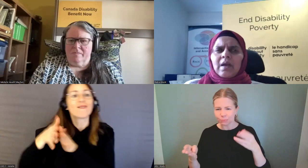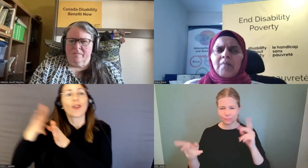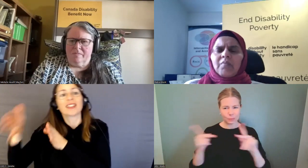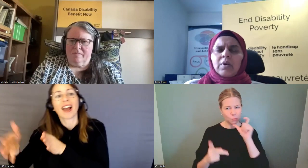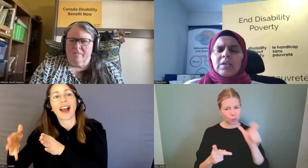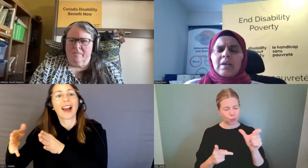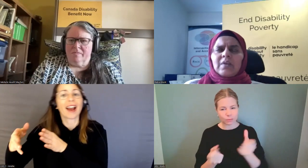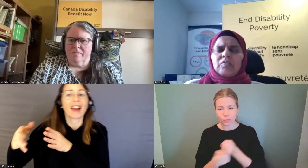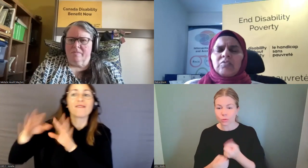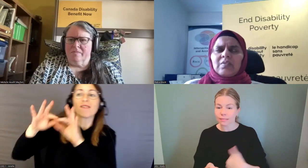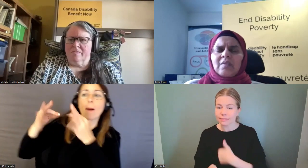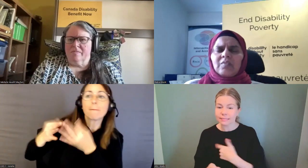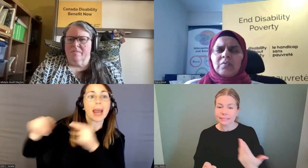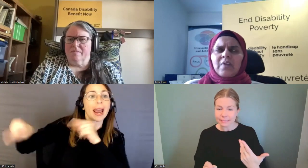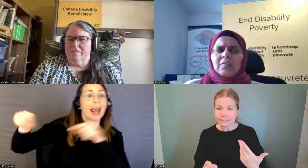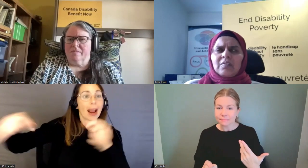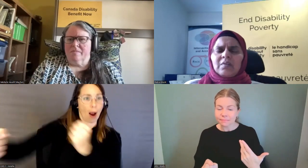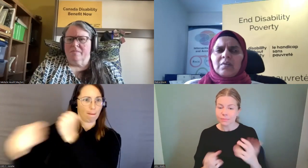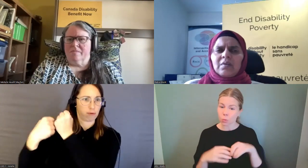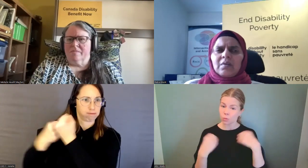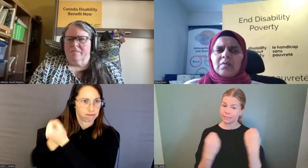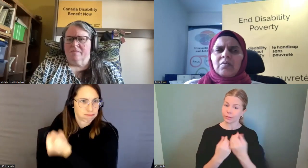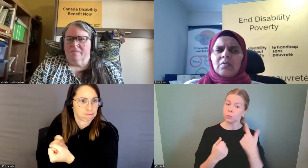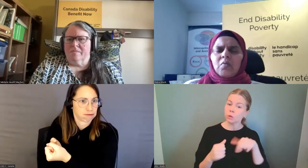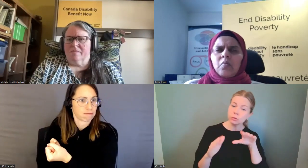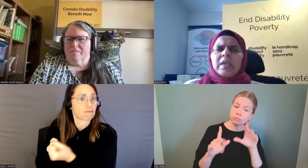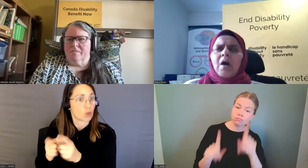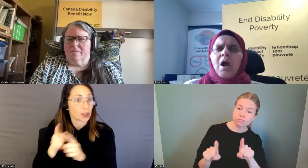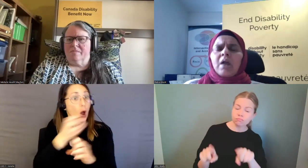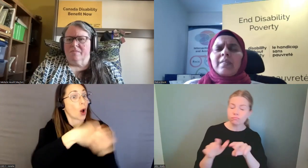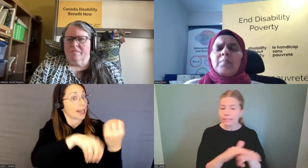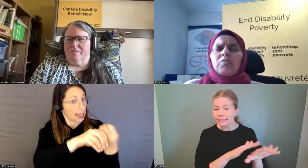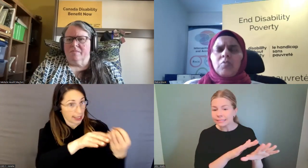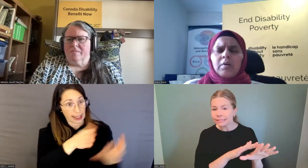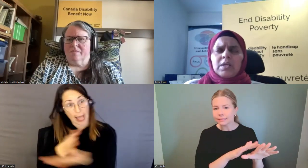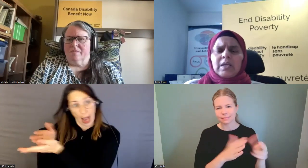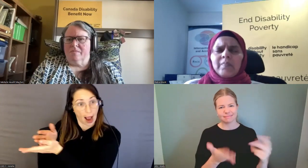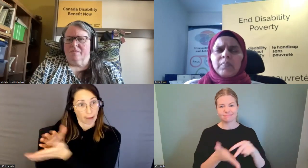HAVE ORGANIZATIONS THAT SERVE US. SO WE ARE THE MAJORITY.